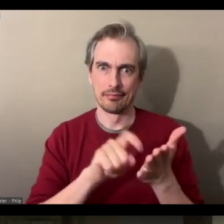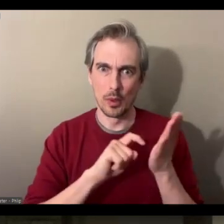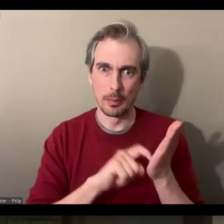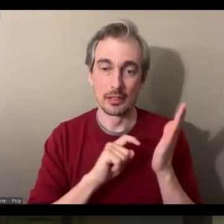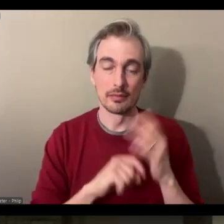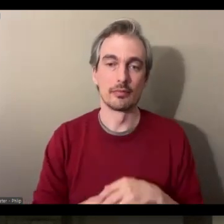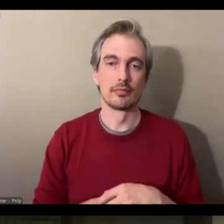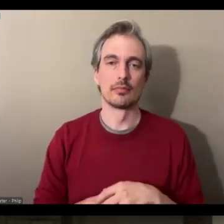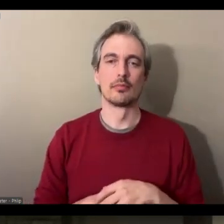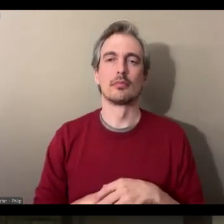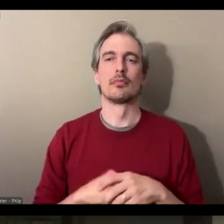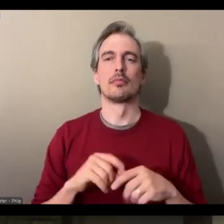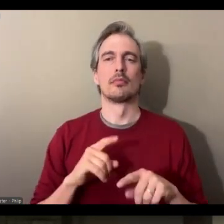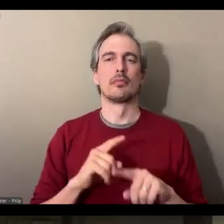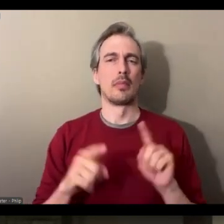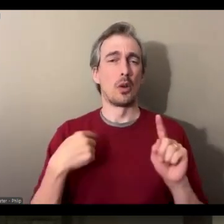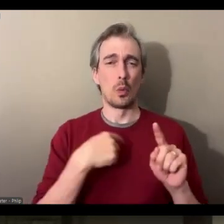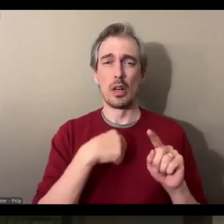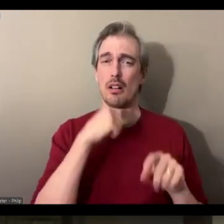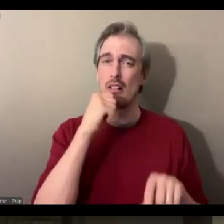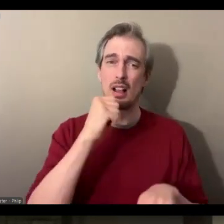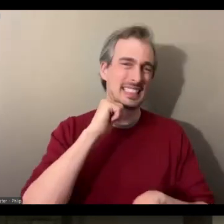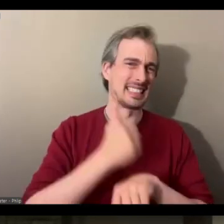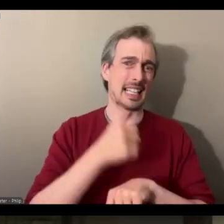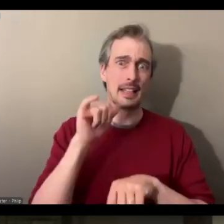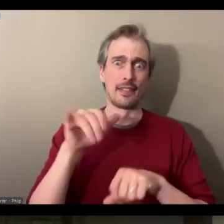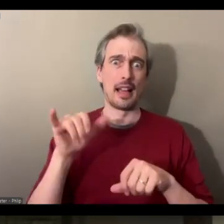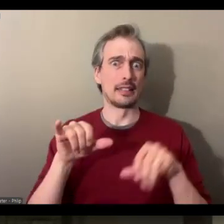about this over there. And actually... Our users are saying that this would be better for them,